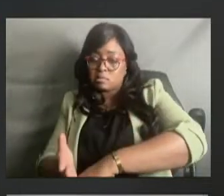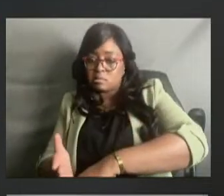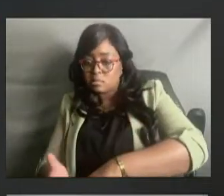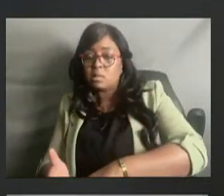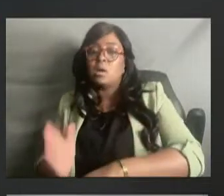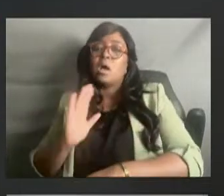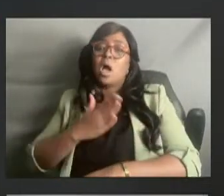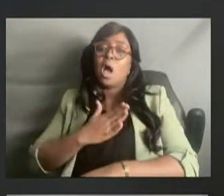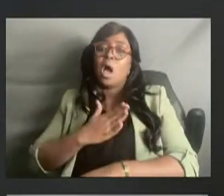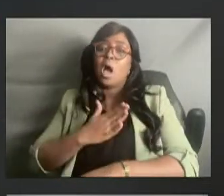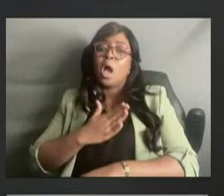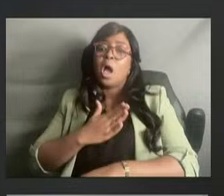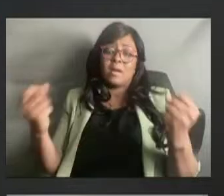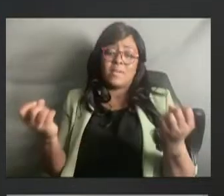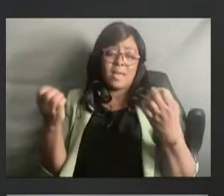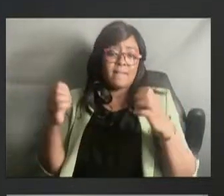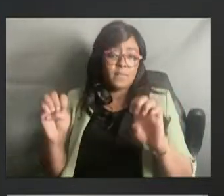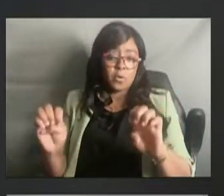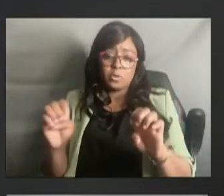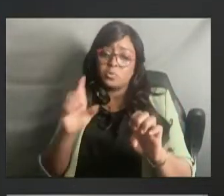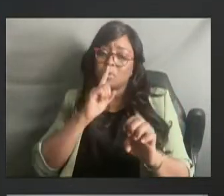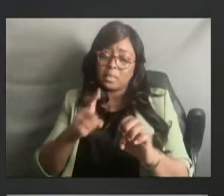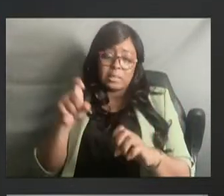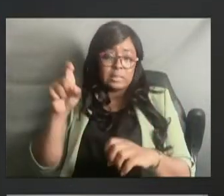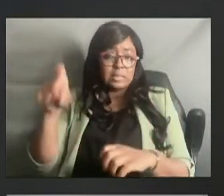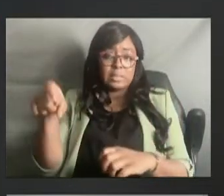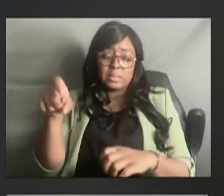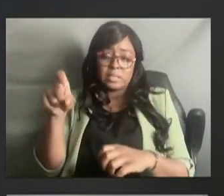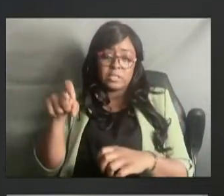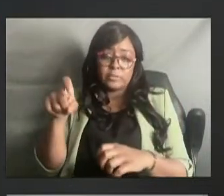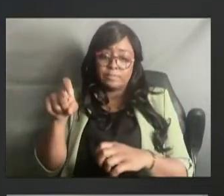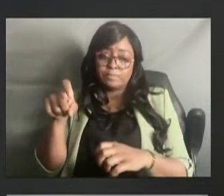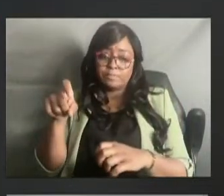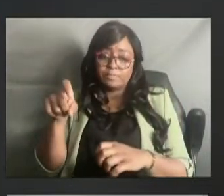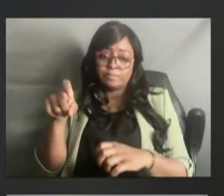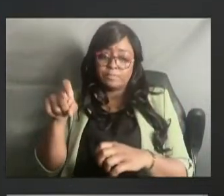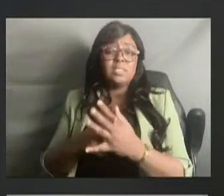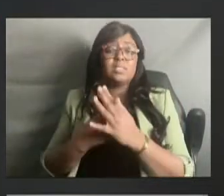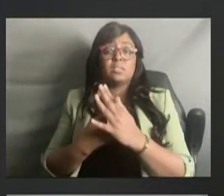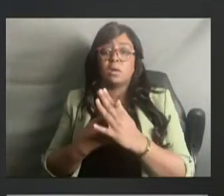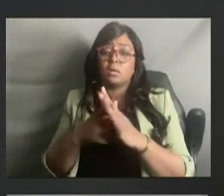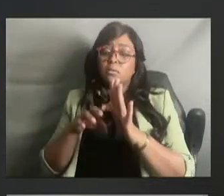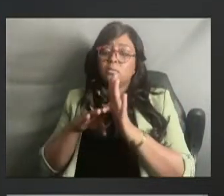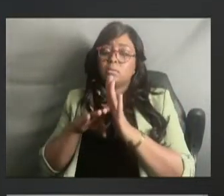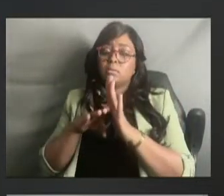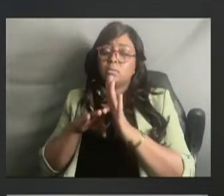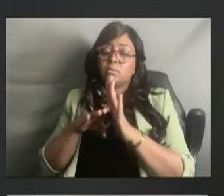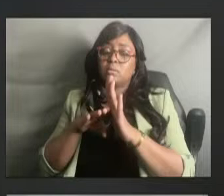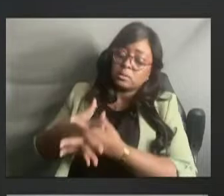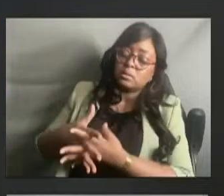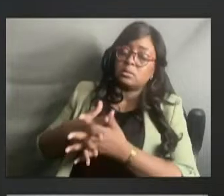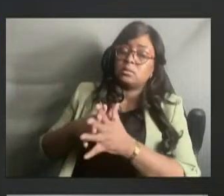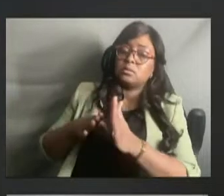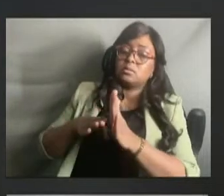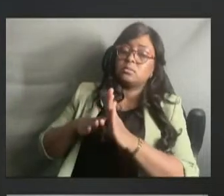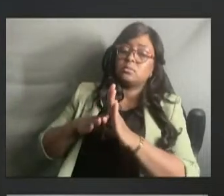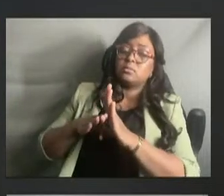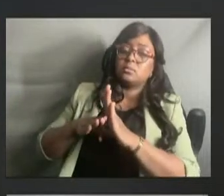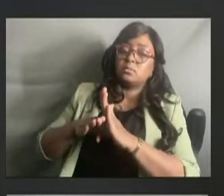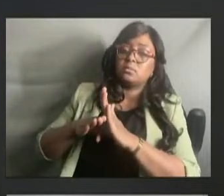trickle is really going in the wrong direction and our recovery